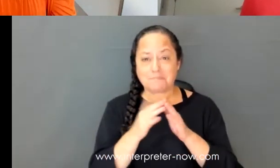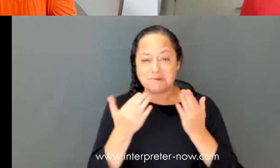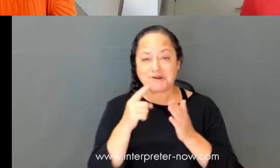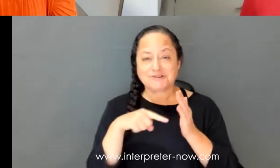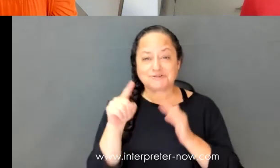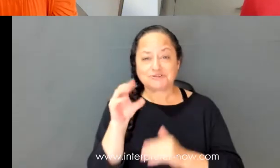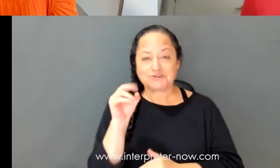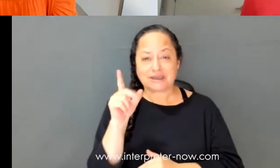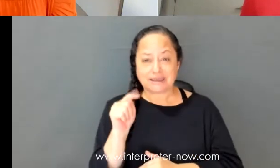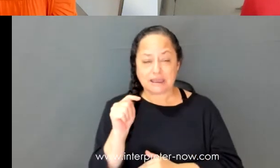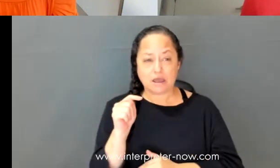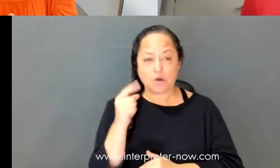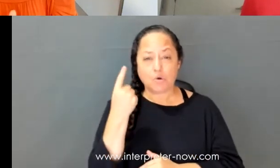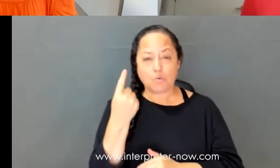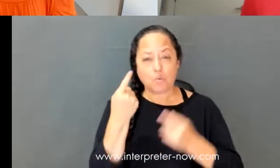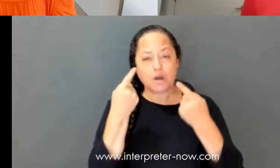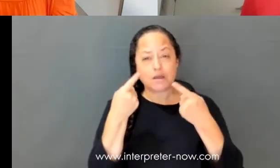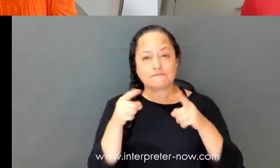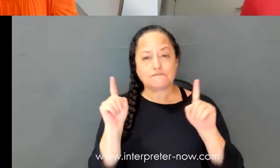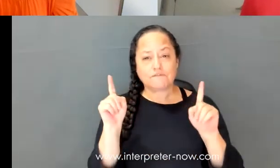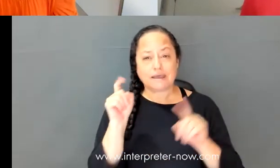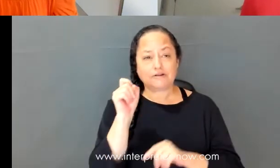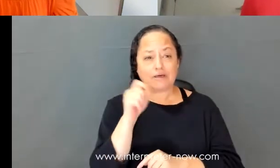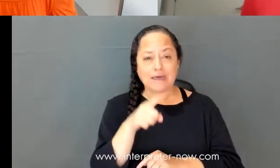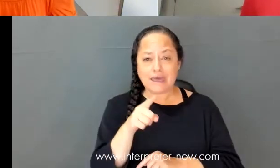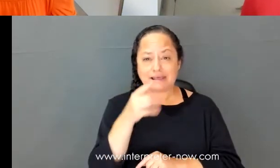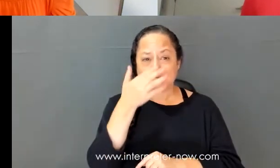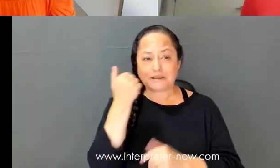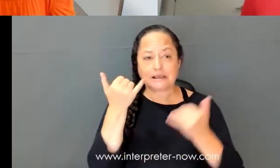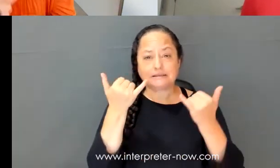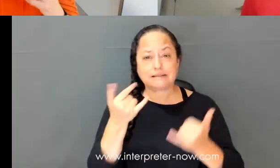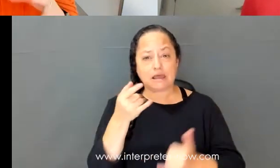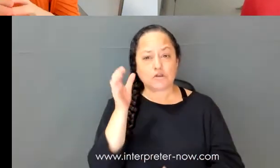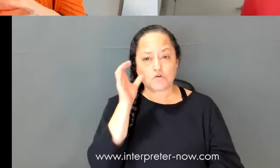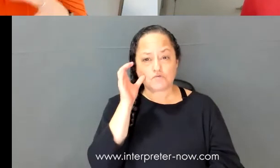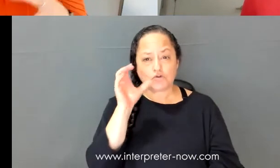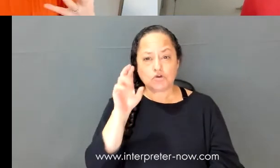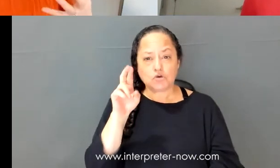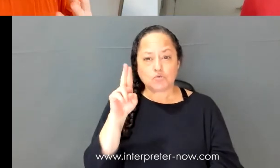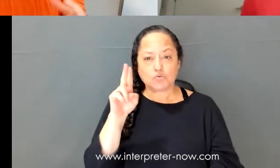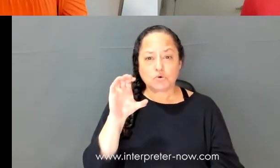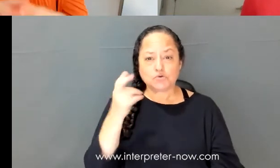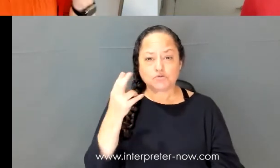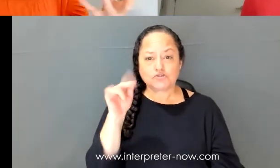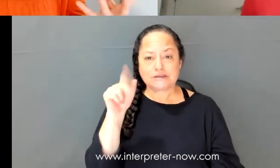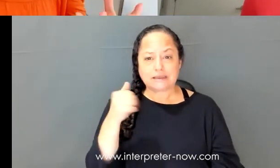And one final ask would be because now you've heard that Ruchika has a hard time amplifying